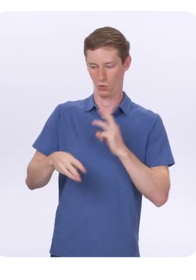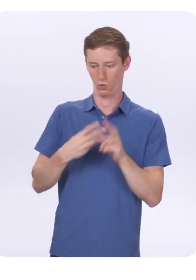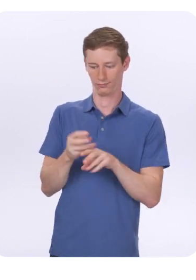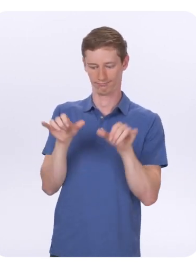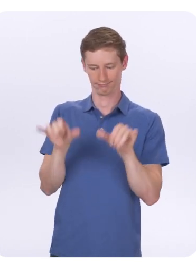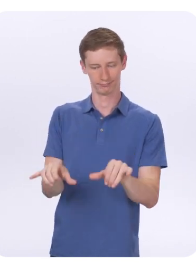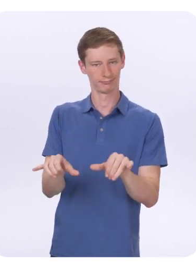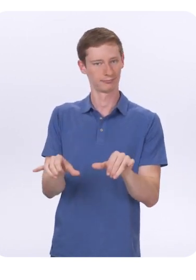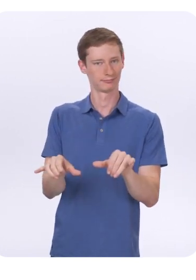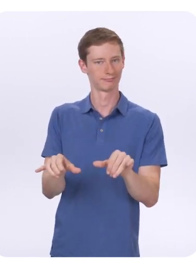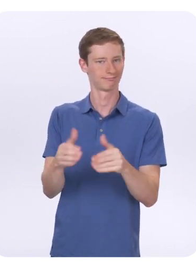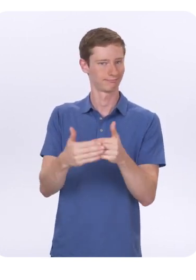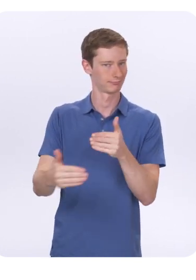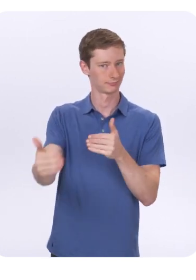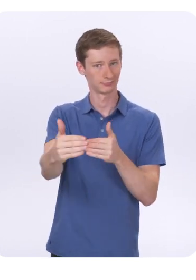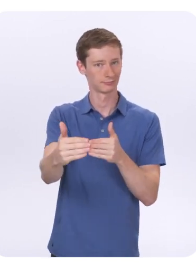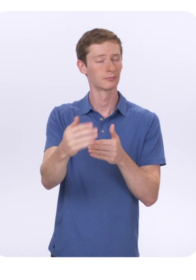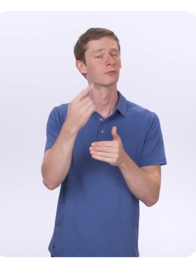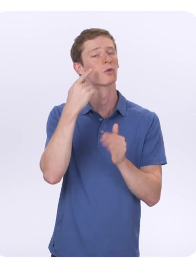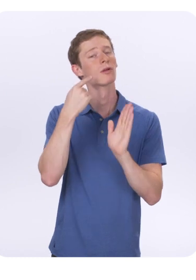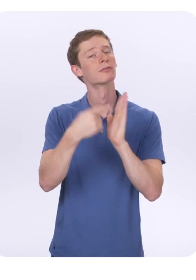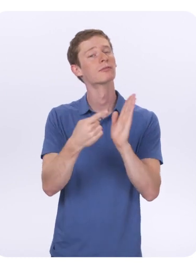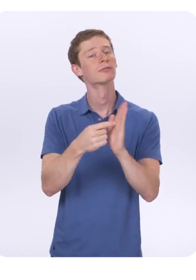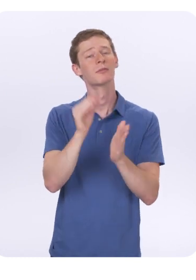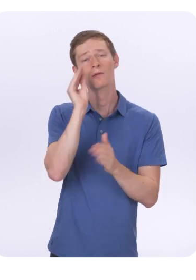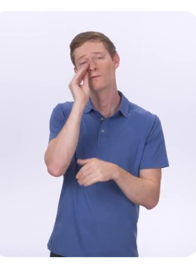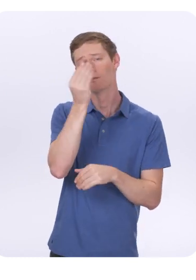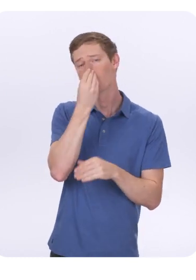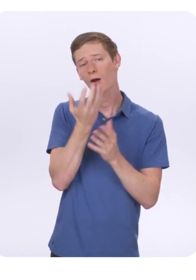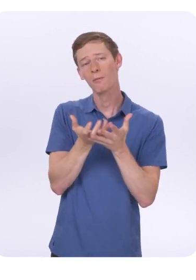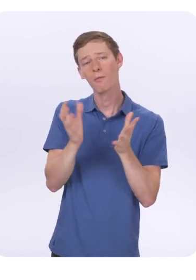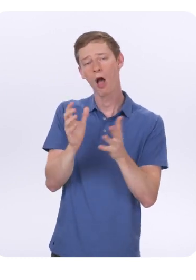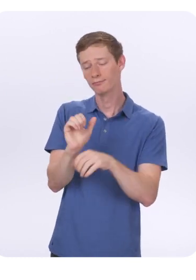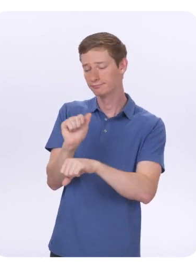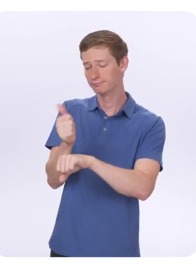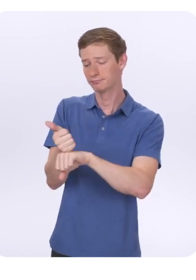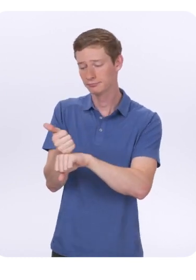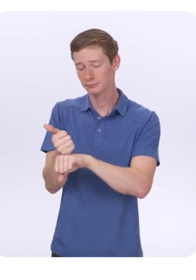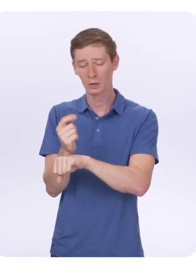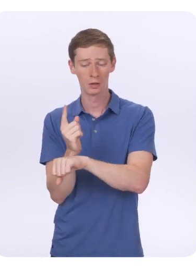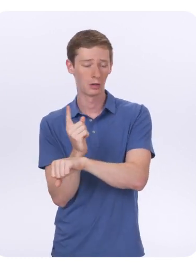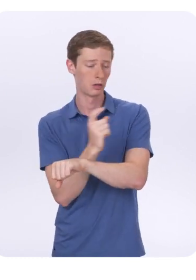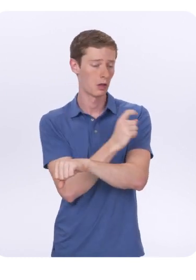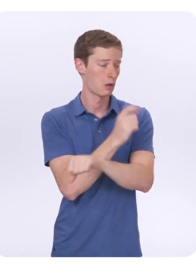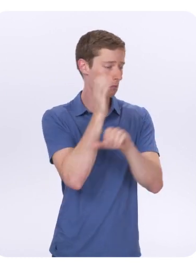For instance, if you place a virtual flower pot and go back to it later in another session,